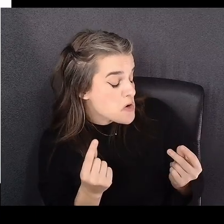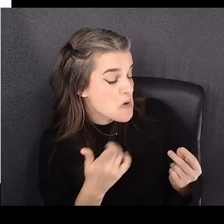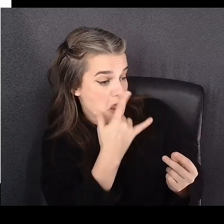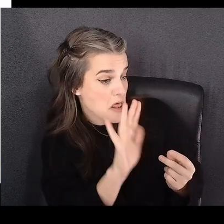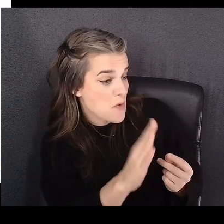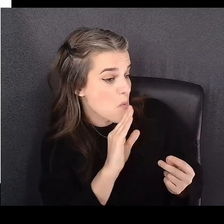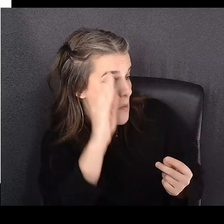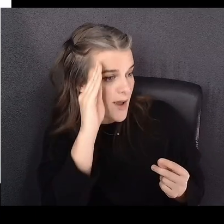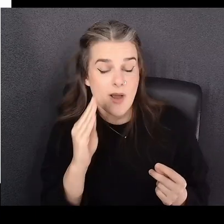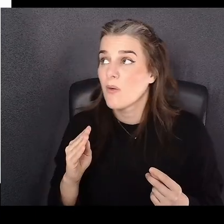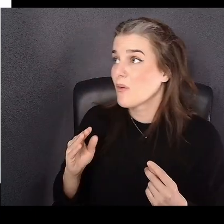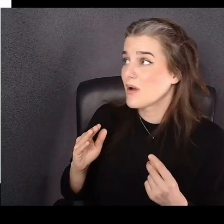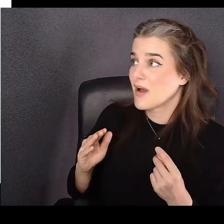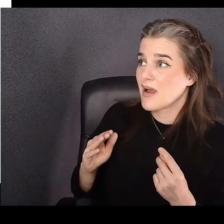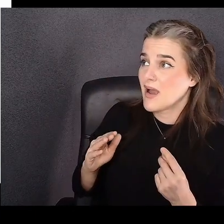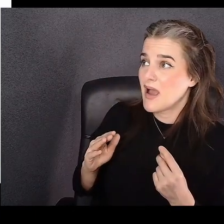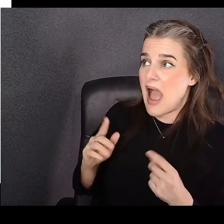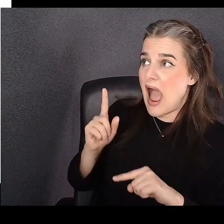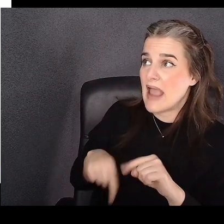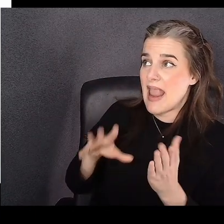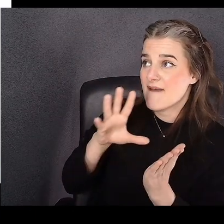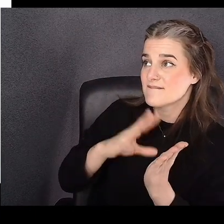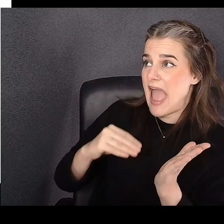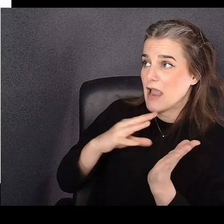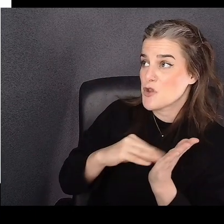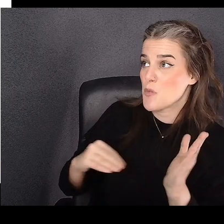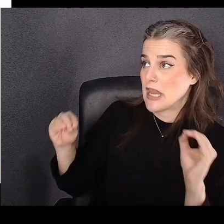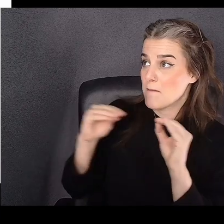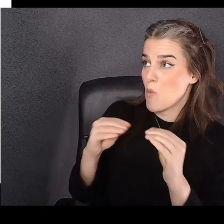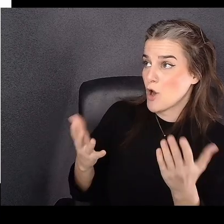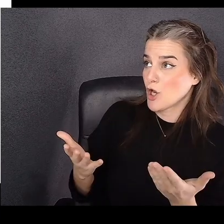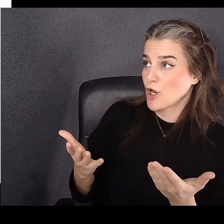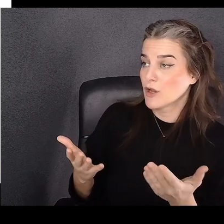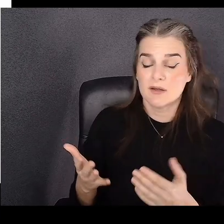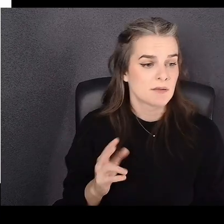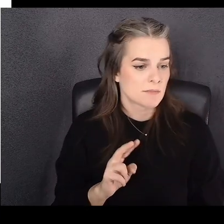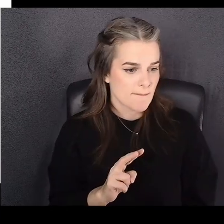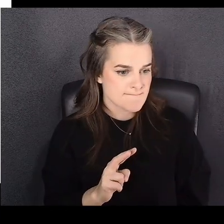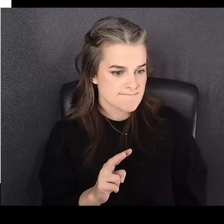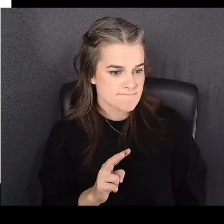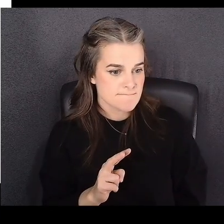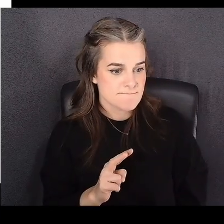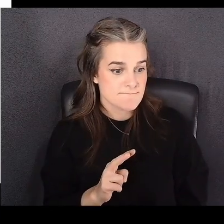And she was like, well, I can't vacuum anymore. And just thinking outside the box. Like, well, a Roomba is AT.